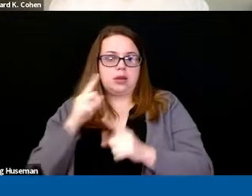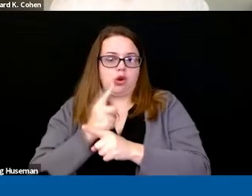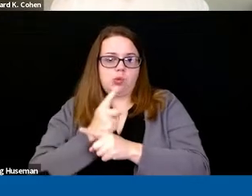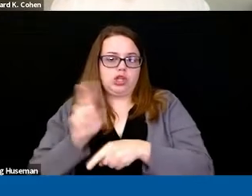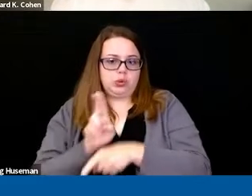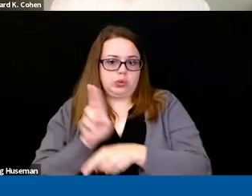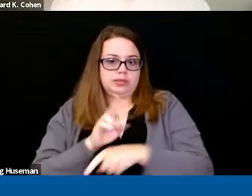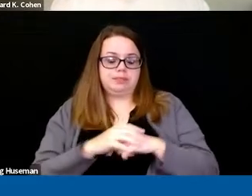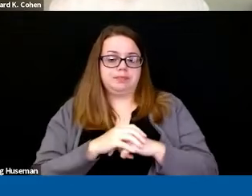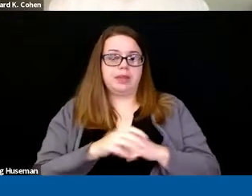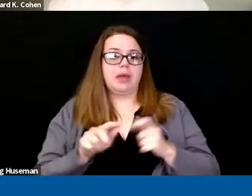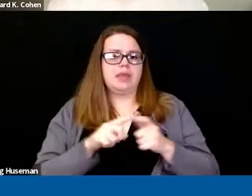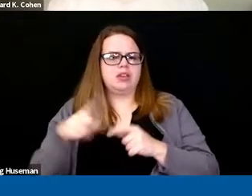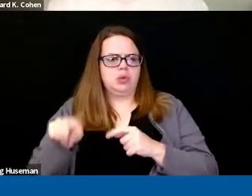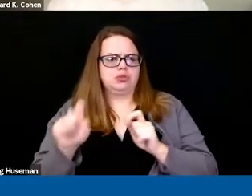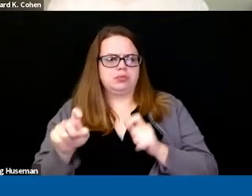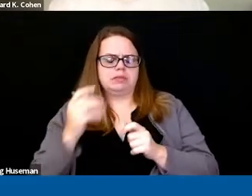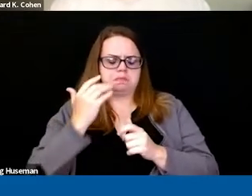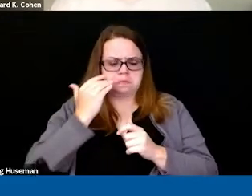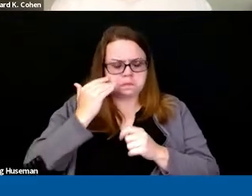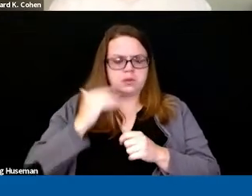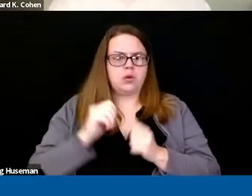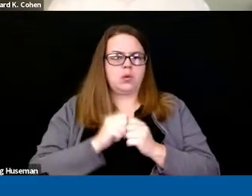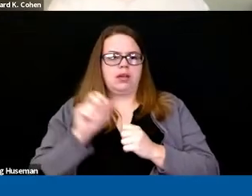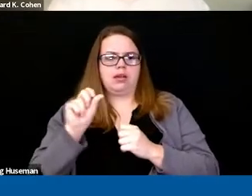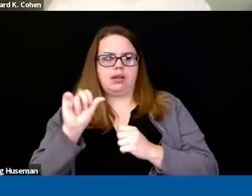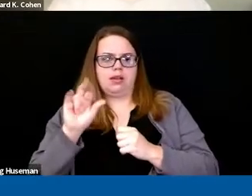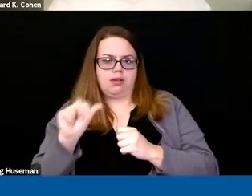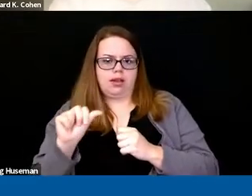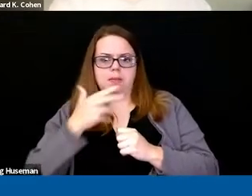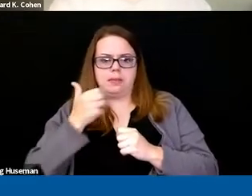At that point, you should be pretty well introduced to ARIA and better equipped to create custom components.